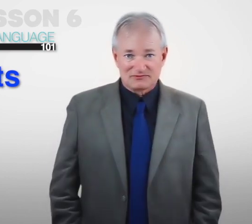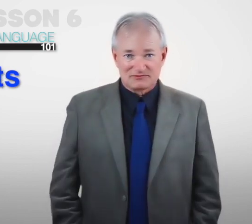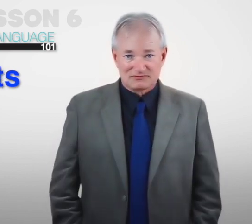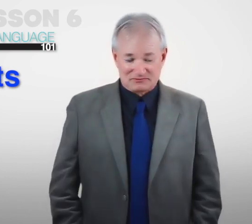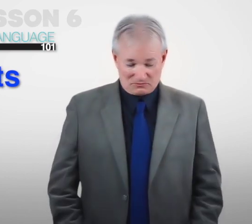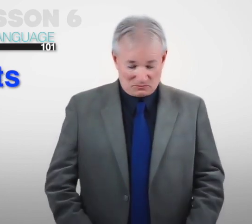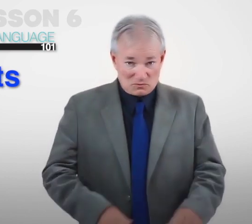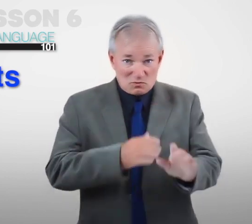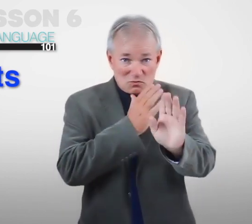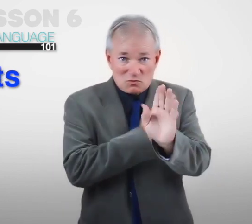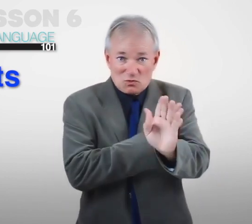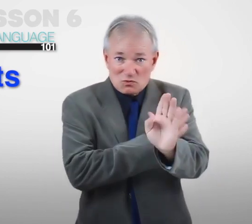Boots.